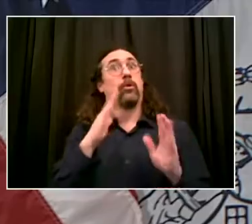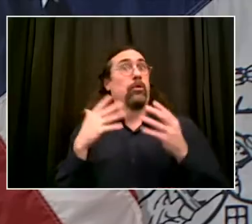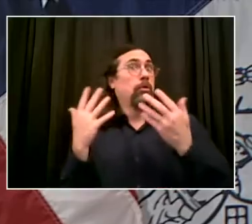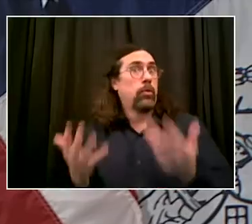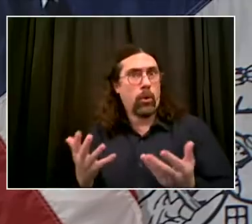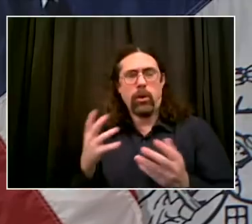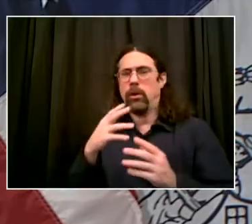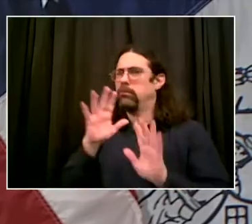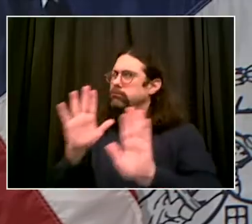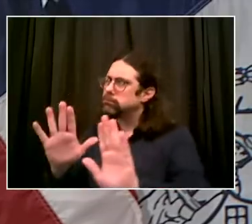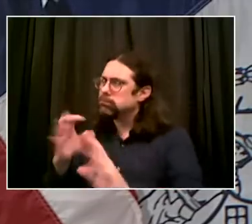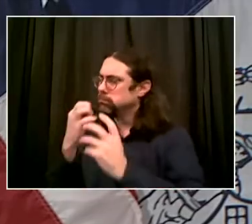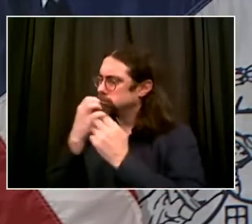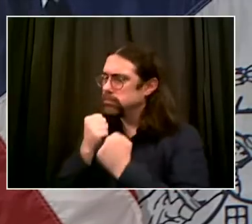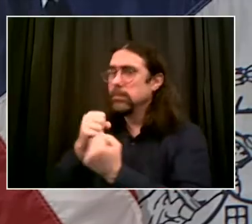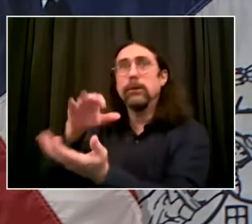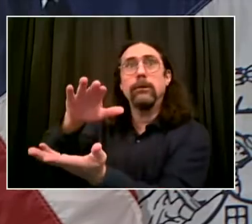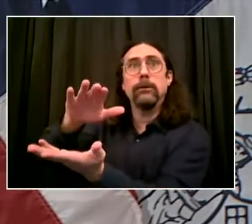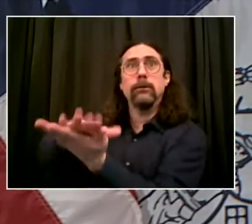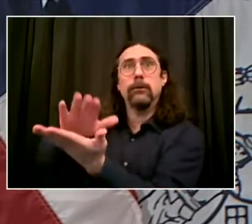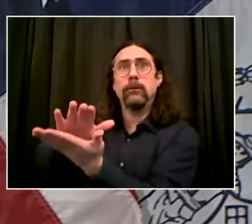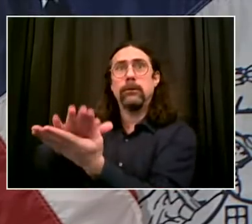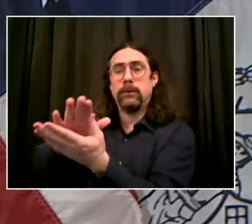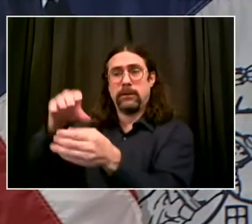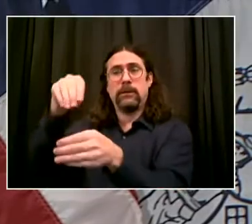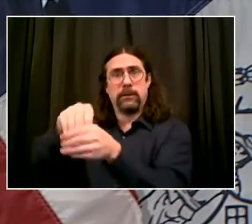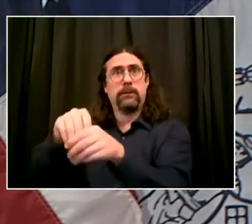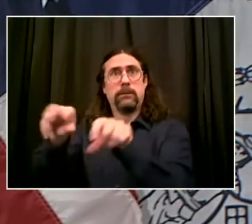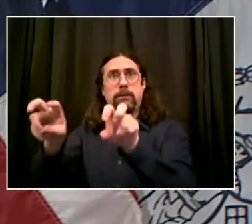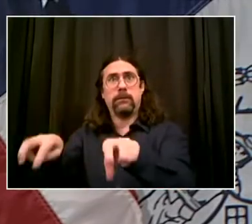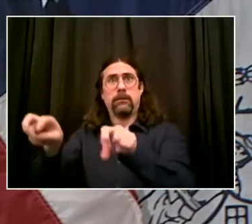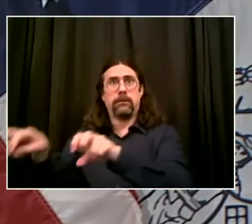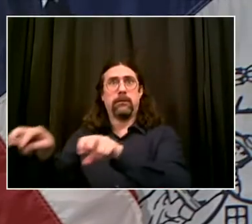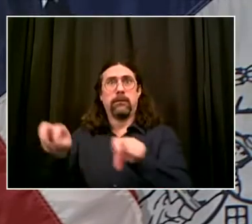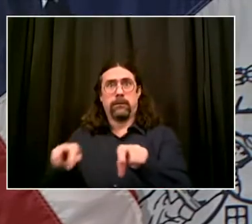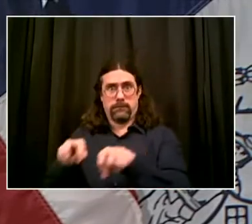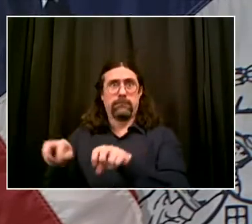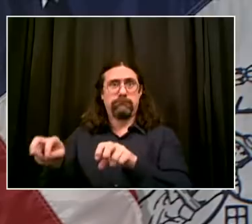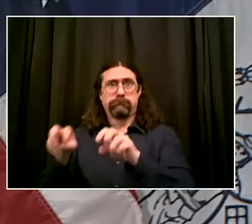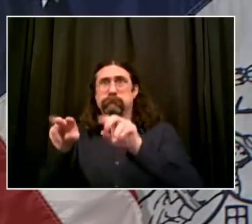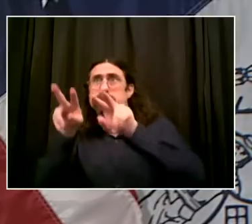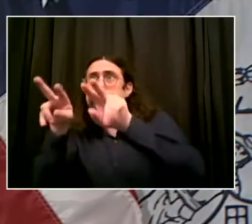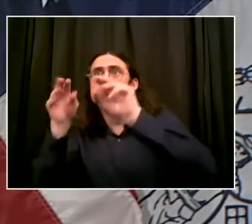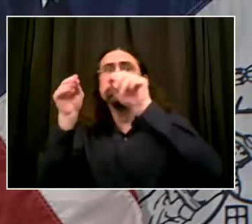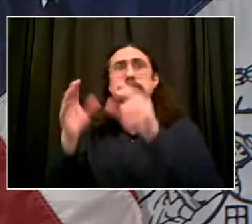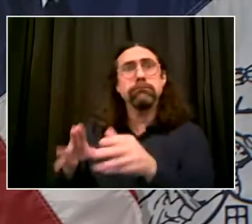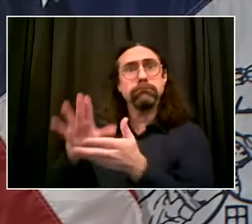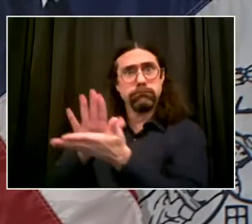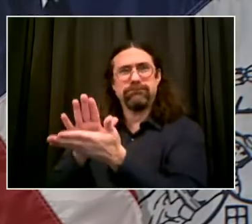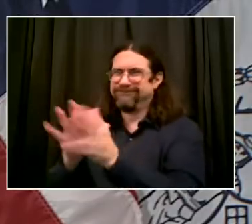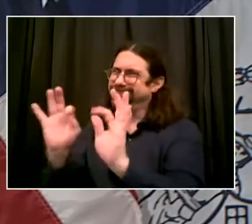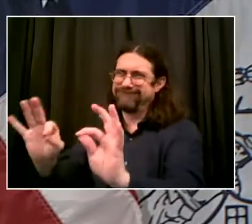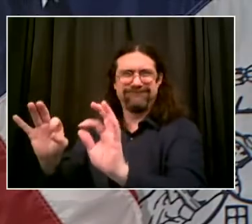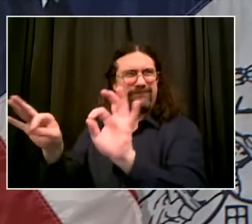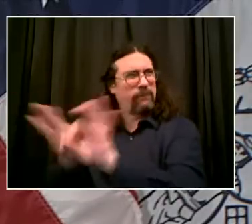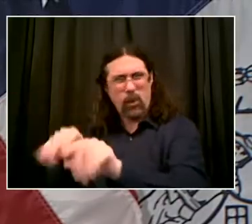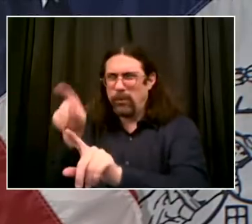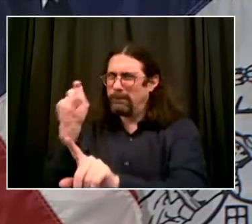WHERE THEY NEED TO DO MORE WORK BUT THE SCHOOL DAY ALONE DOEOESN'T ALLL OW THAT. IT IS BASED IN IN RSPEON EDUCATION THEN